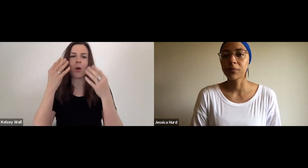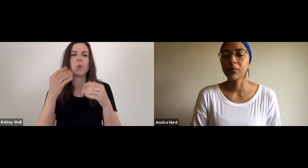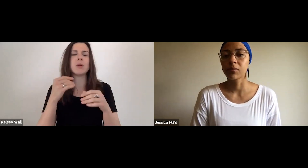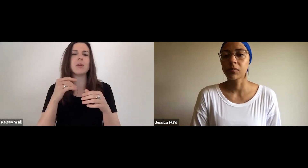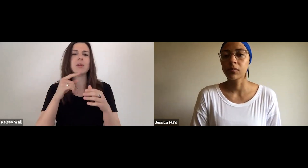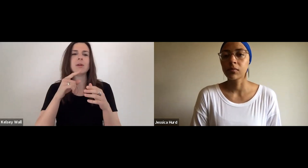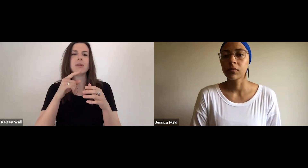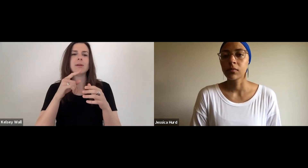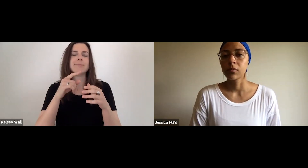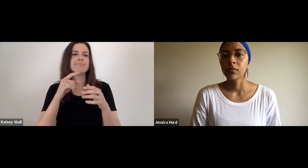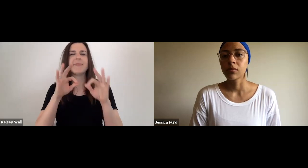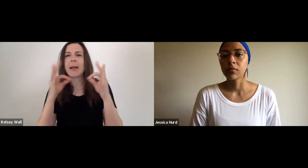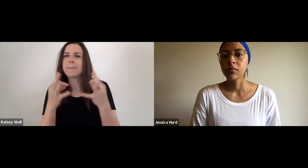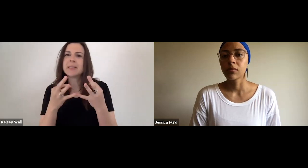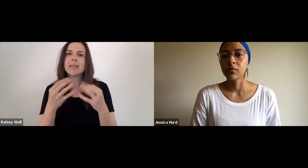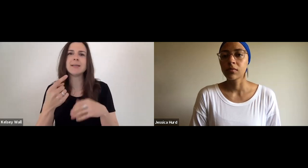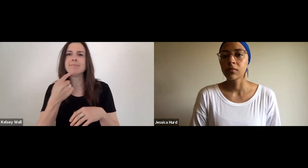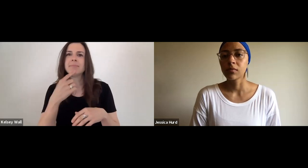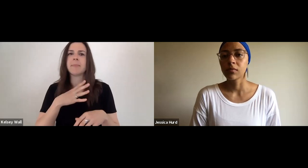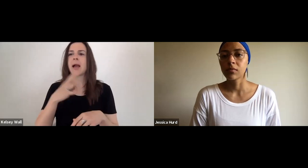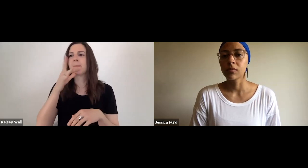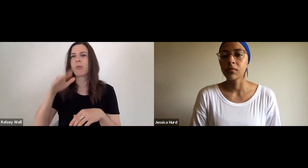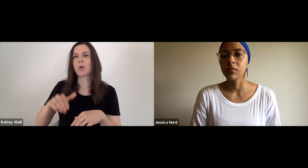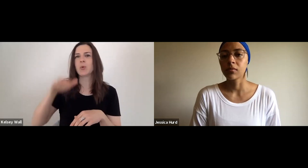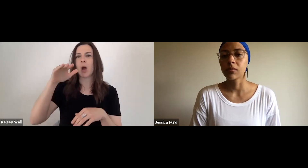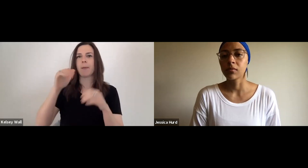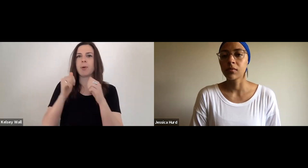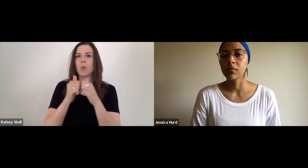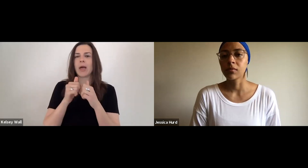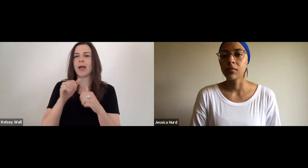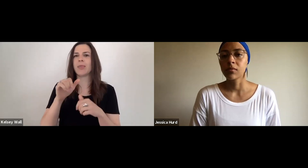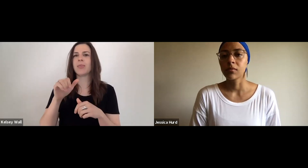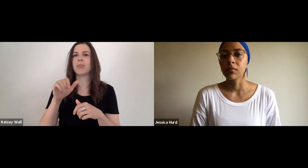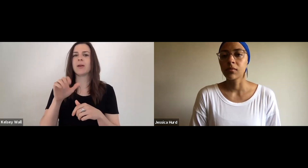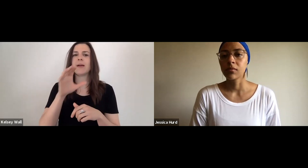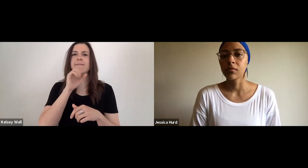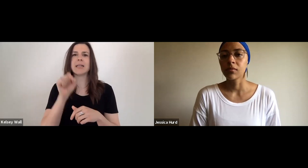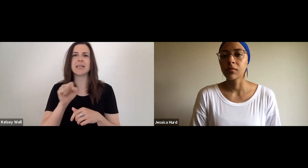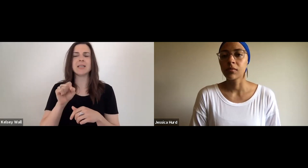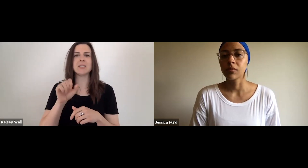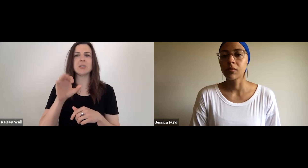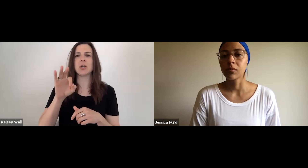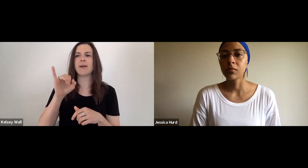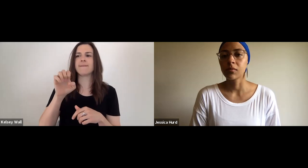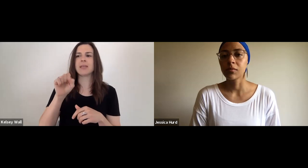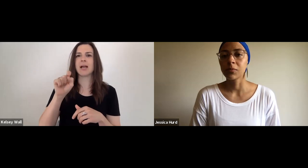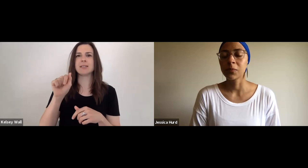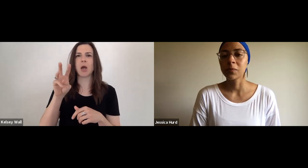You can actually send things in anonymously. I put my name in mine, but you can send anything in anonymously, anything you think or feel, anything about your family,